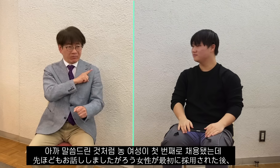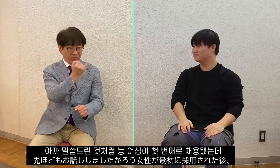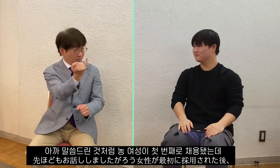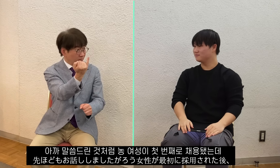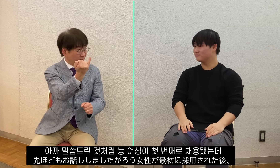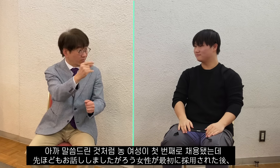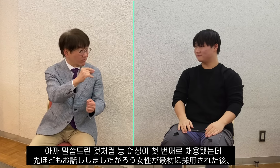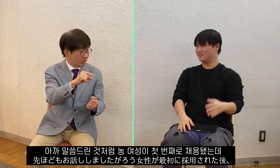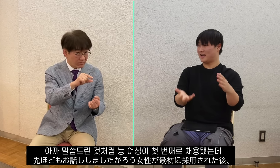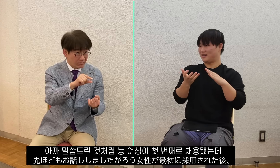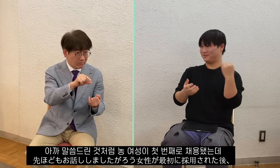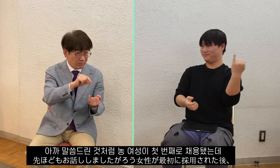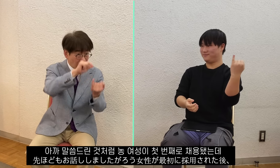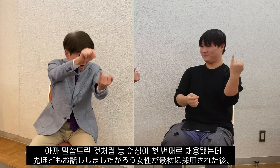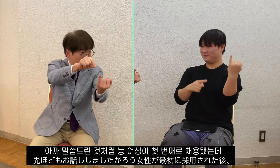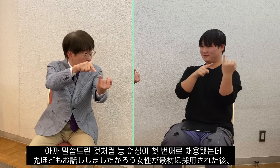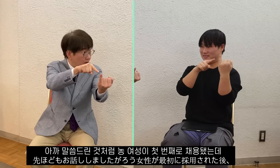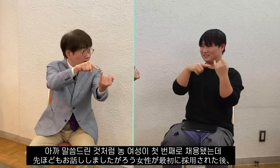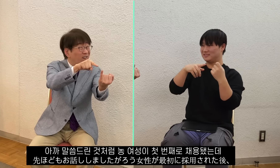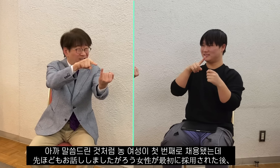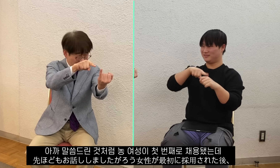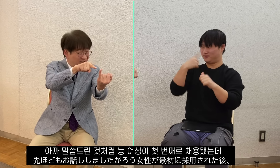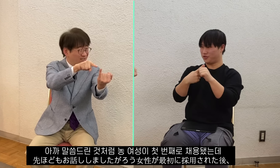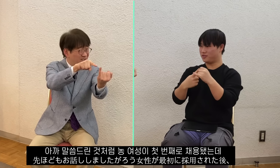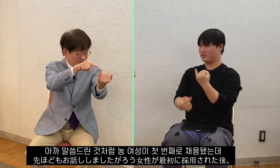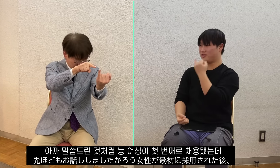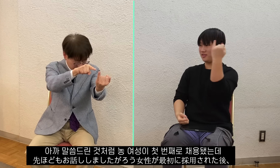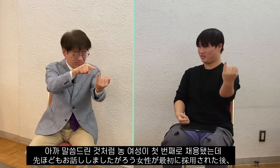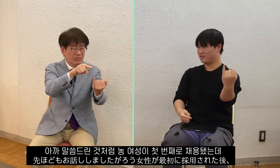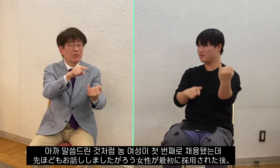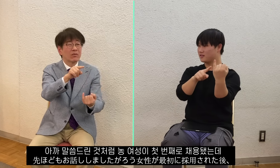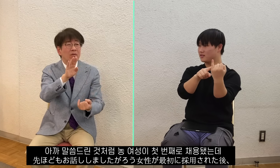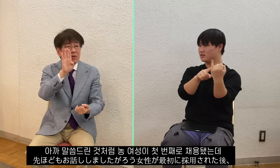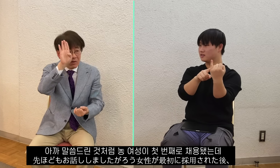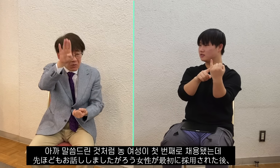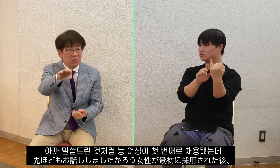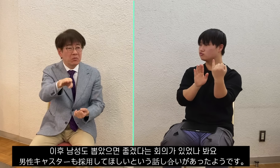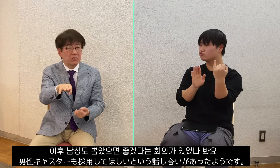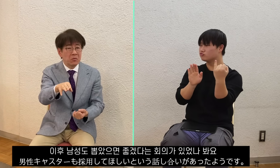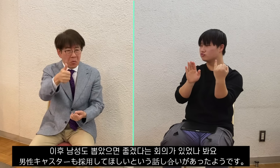As I said before, deaf women were the first to be hired,